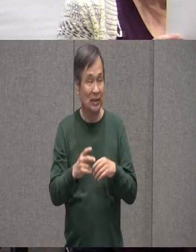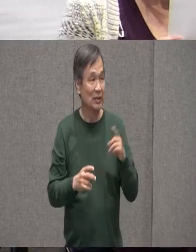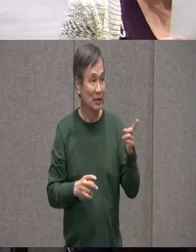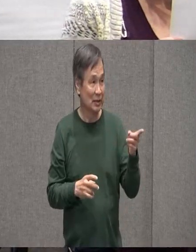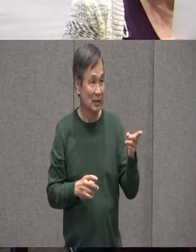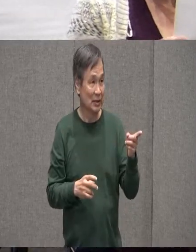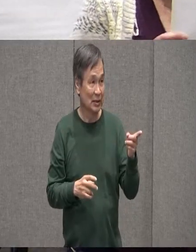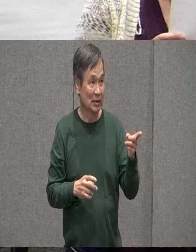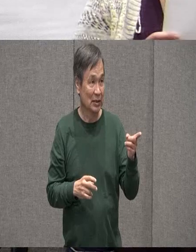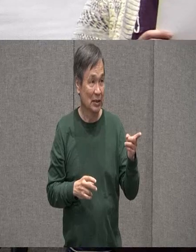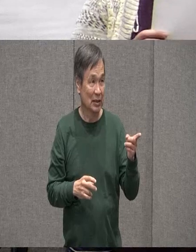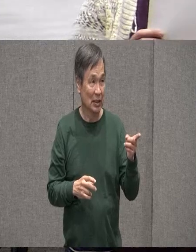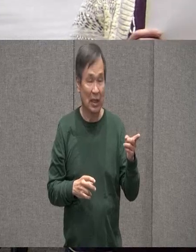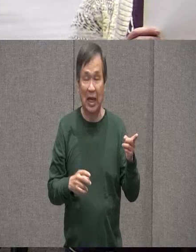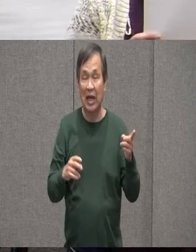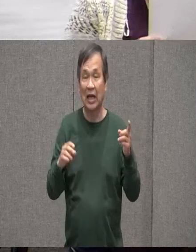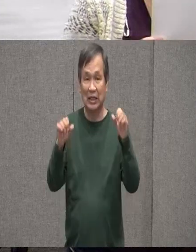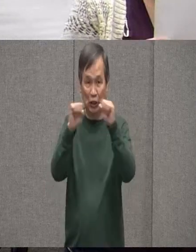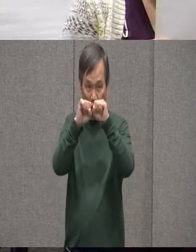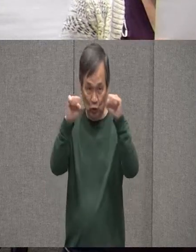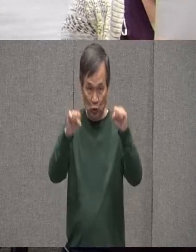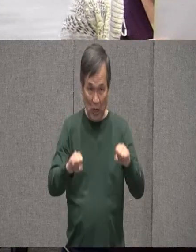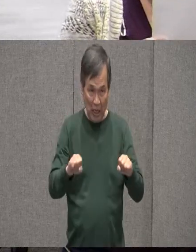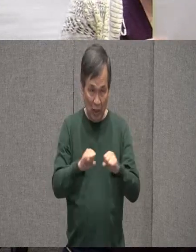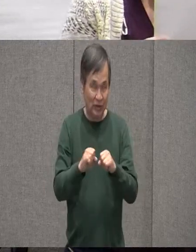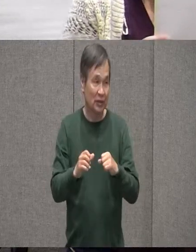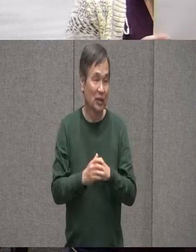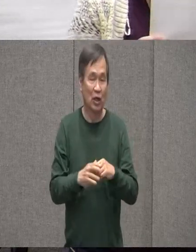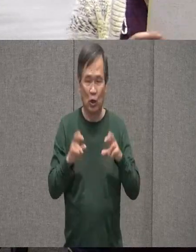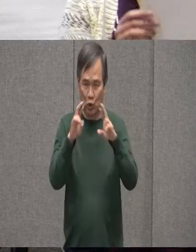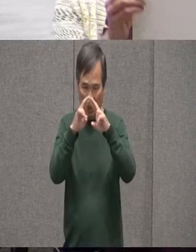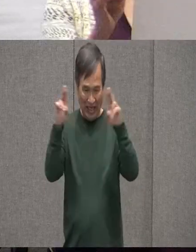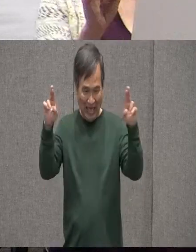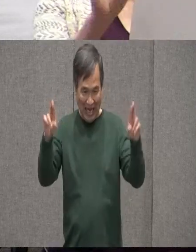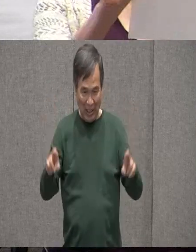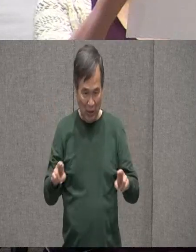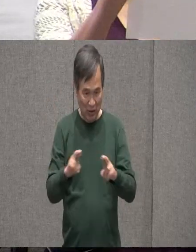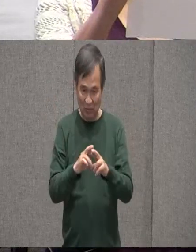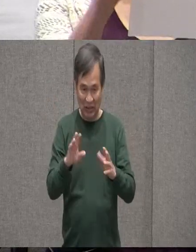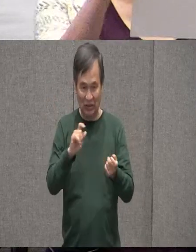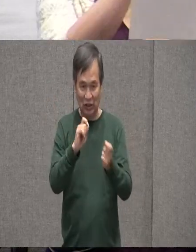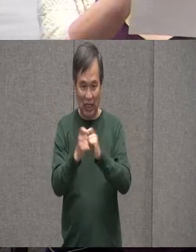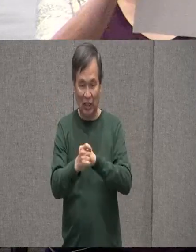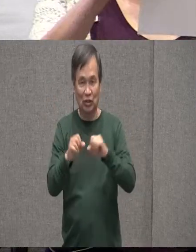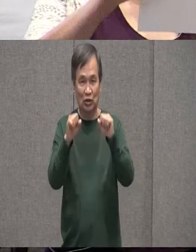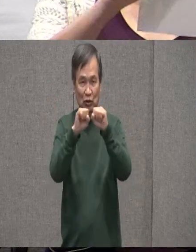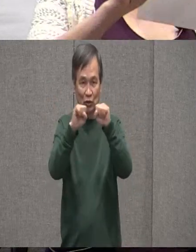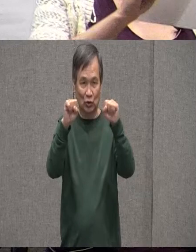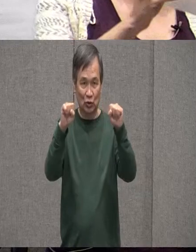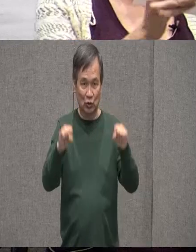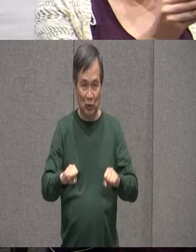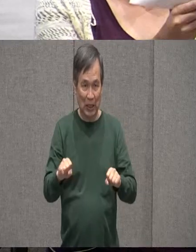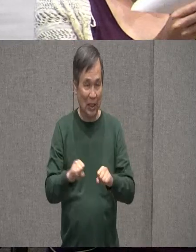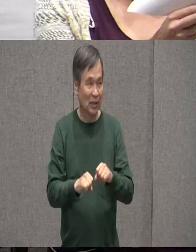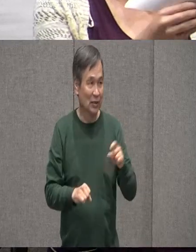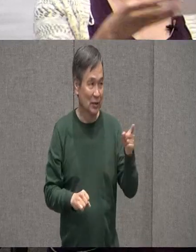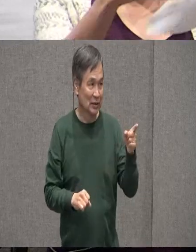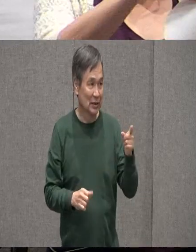is turn my paper into a square. And that's pretty easy to do. All I have to do is take my top edge